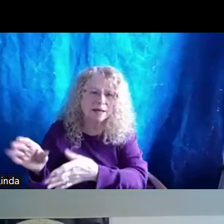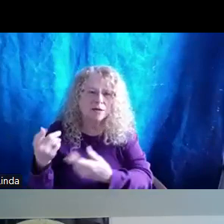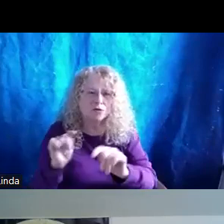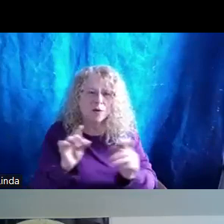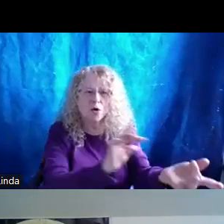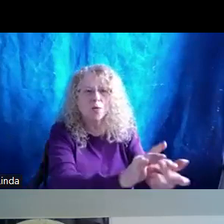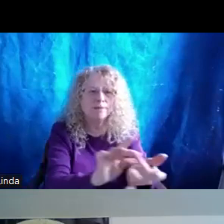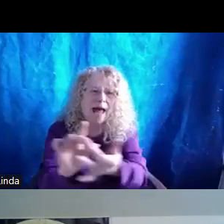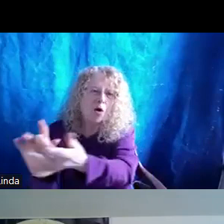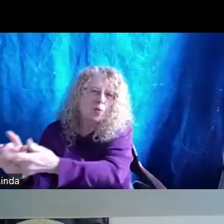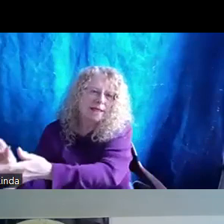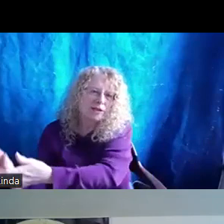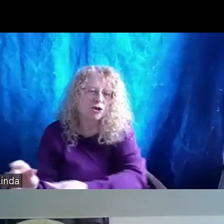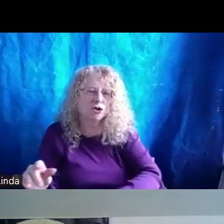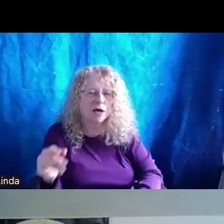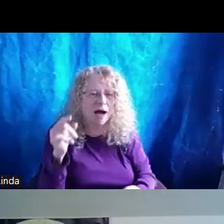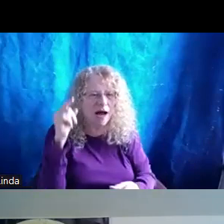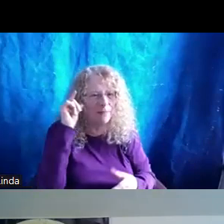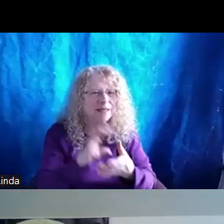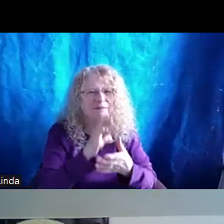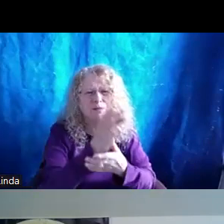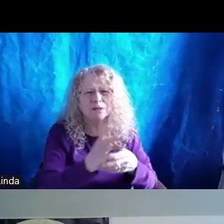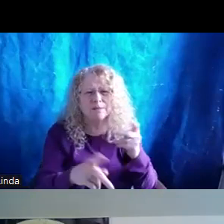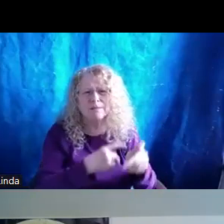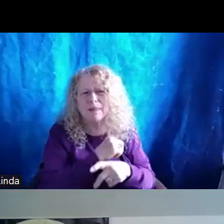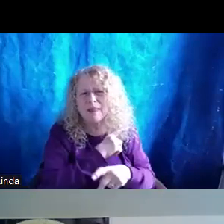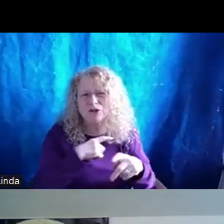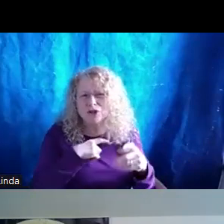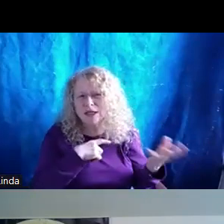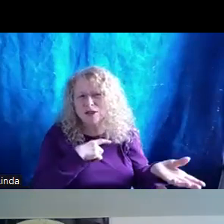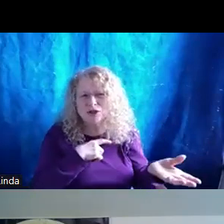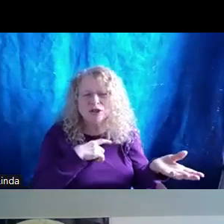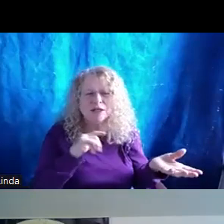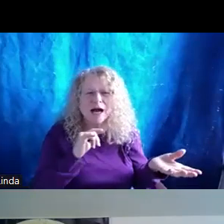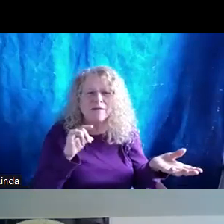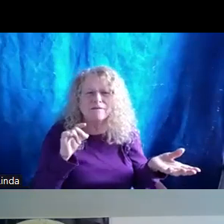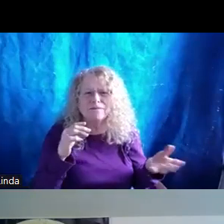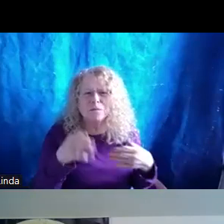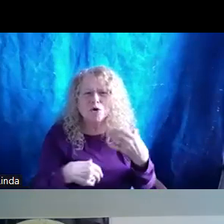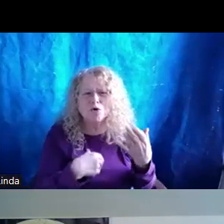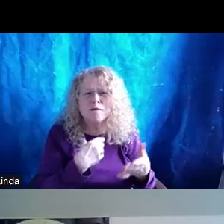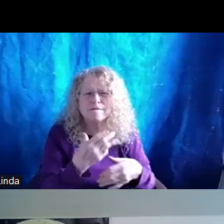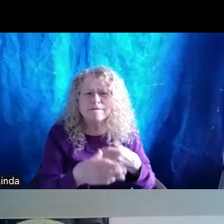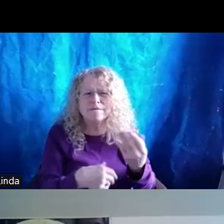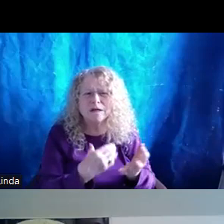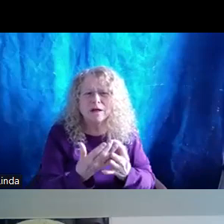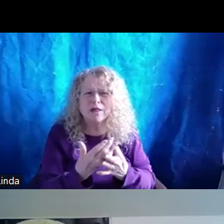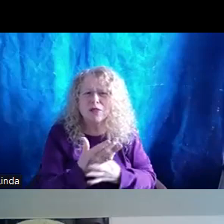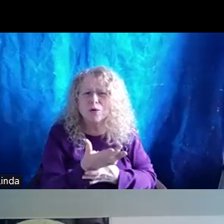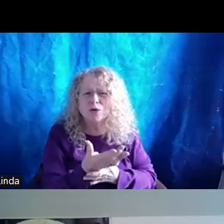I BELIEVE THERE WAS SOME LEGISLATION THAT WAS KIND OF MOVING THROUGH ABOUT CHILDCARE